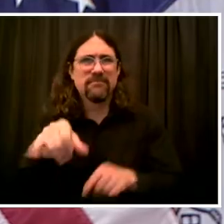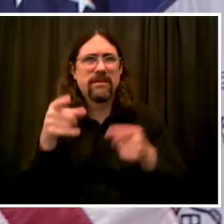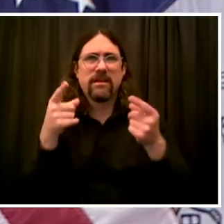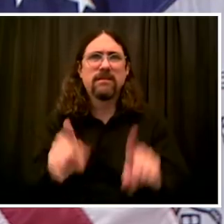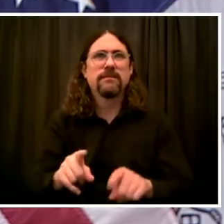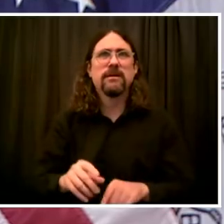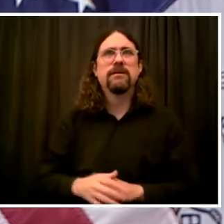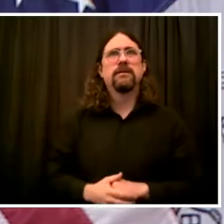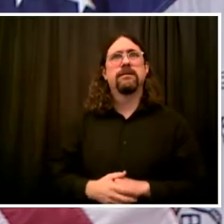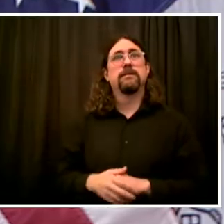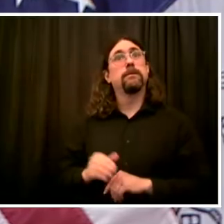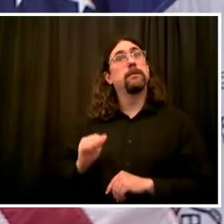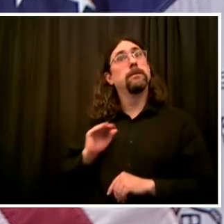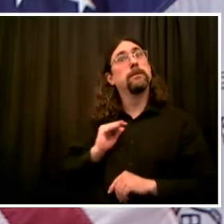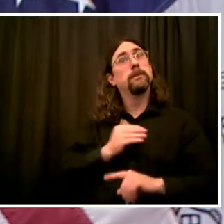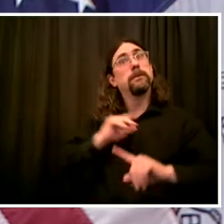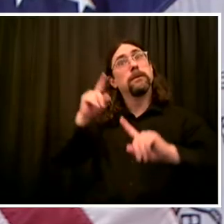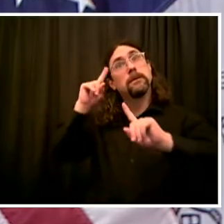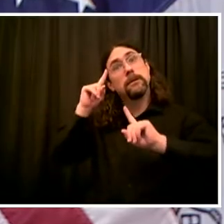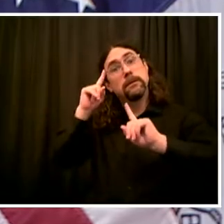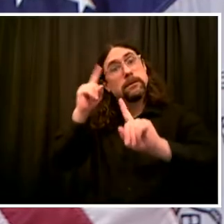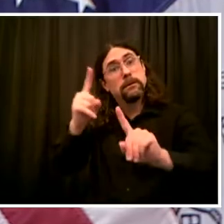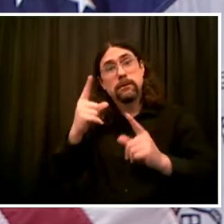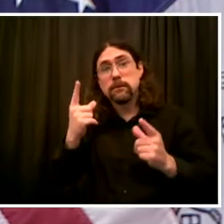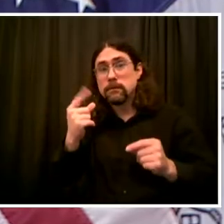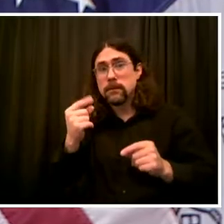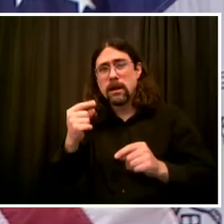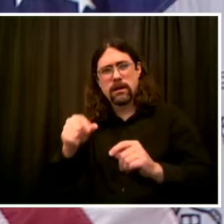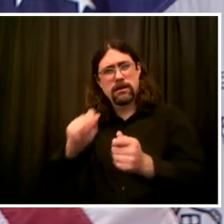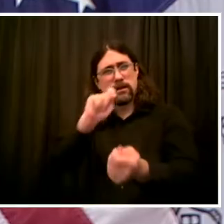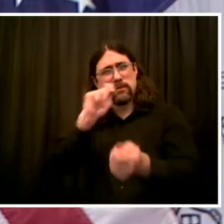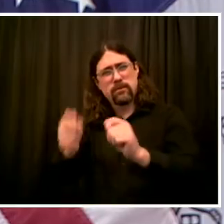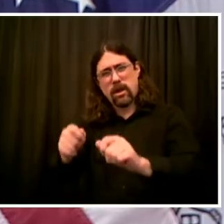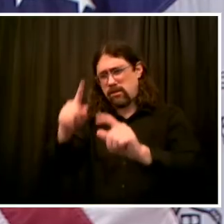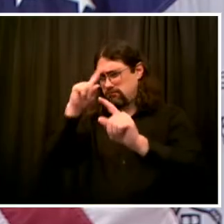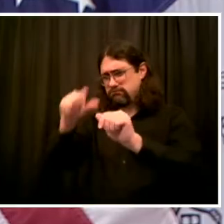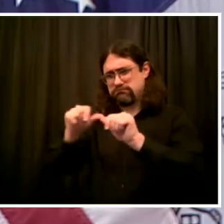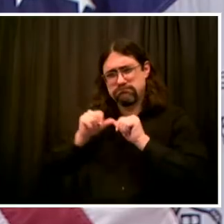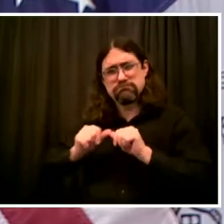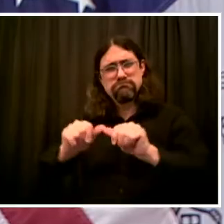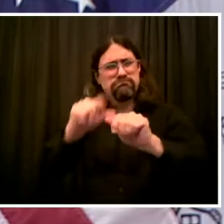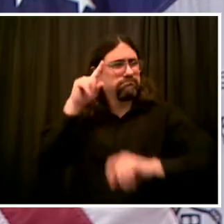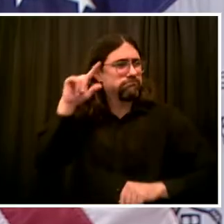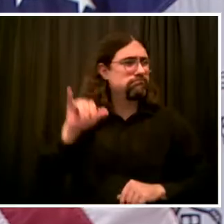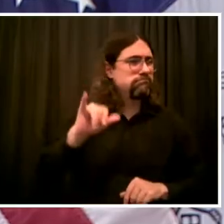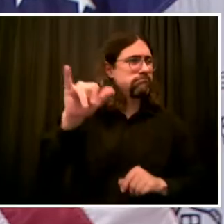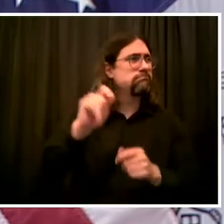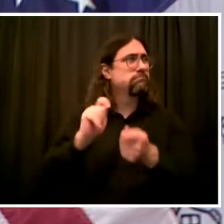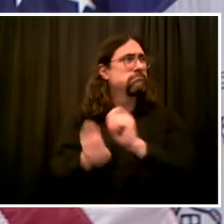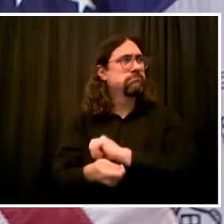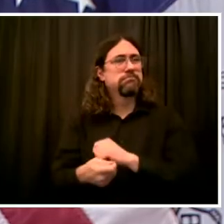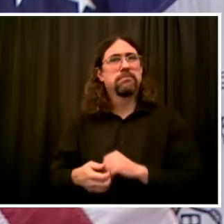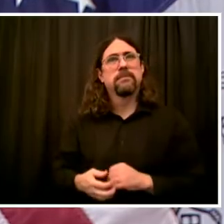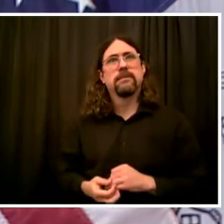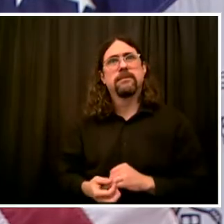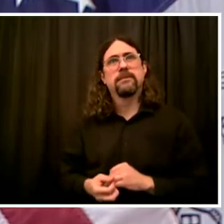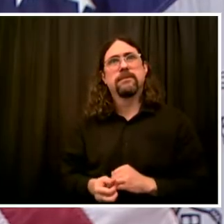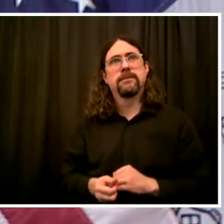WE CAME HERE TO FIX TNHIGS. WE CAME HERE TO FUNDAMENTALLY CHANGE THE RELATIONSHIP BETWEEN POLICE AND COMMUNITY. WE WILL NOT G O